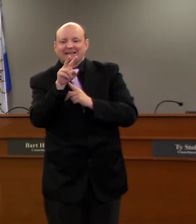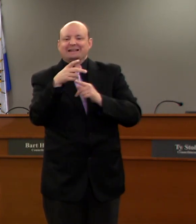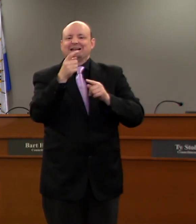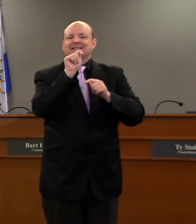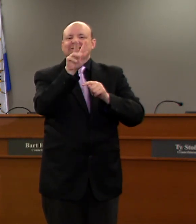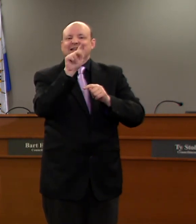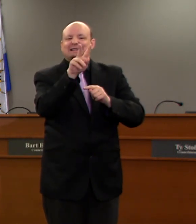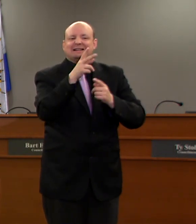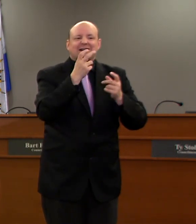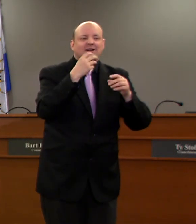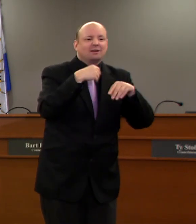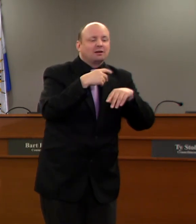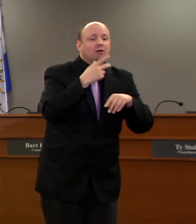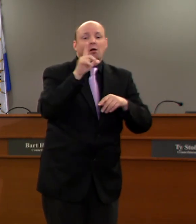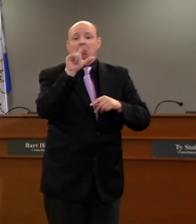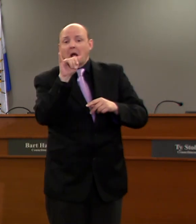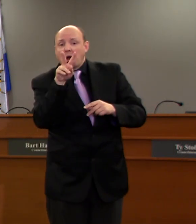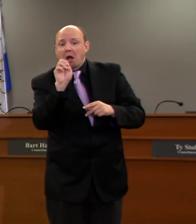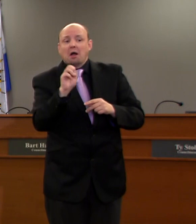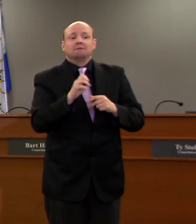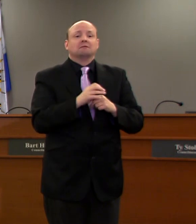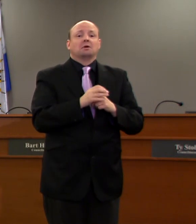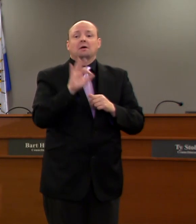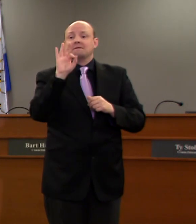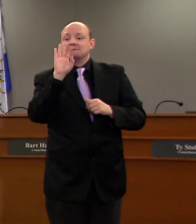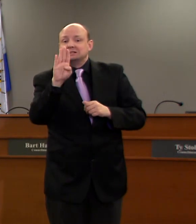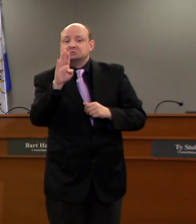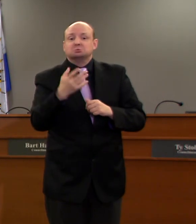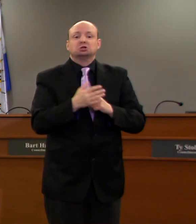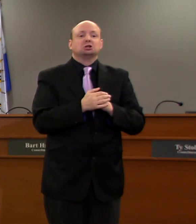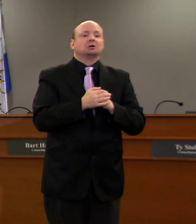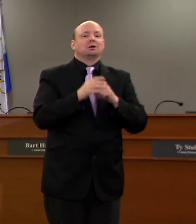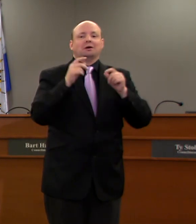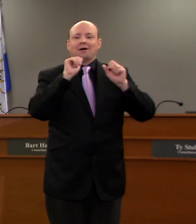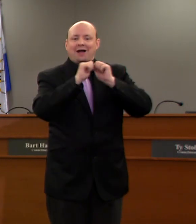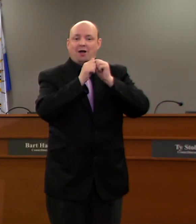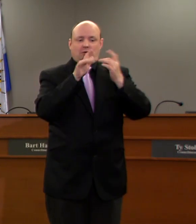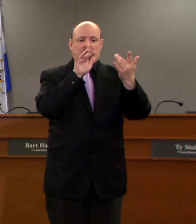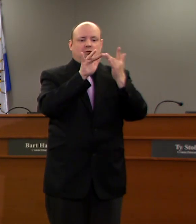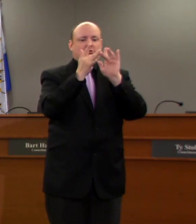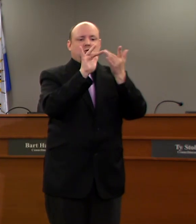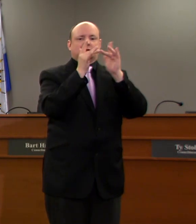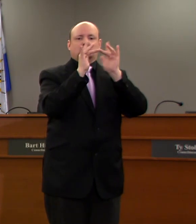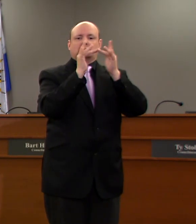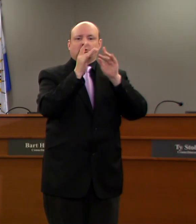teleconferencing by phone only. And that will also be available to the public.